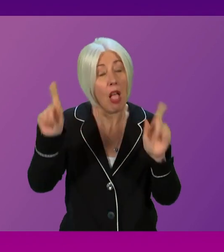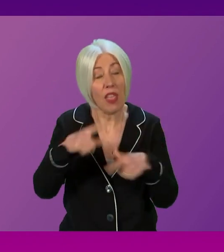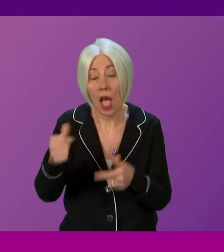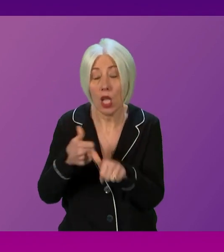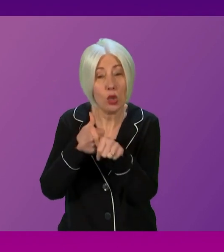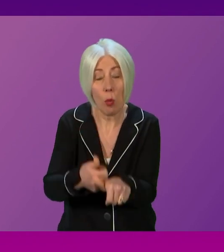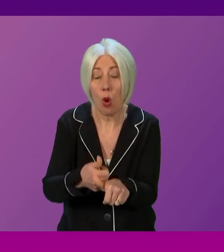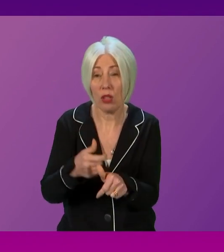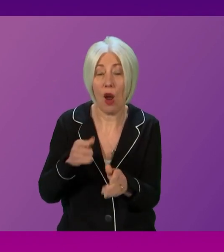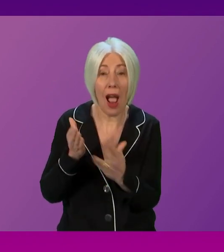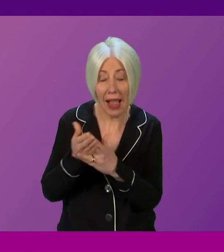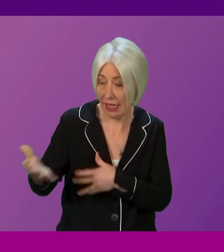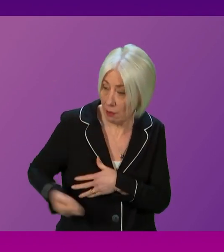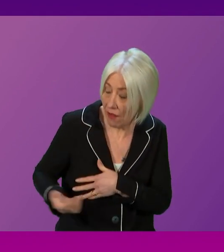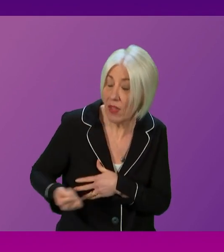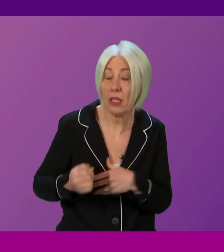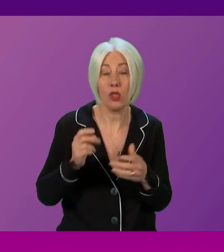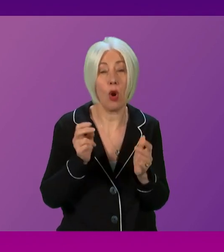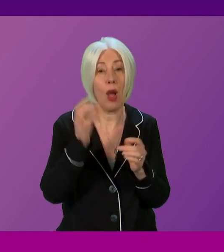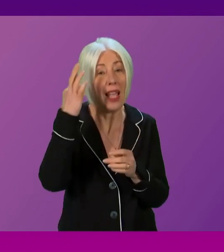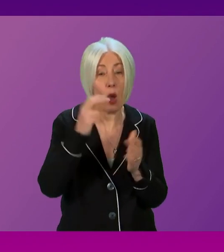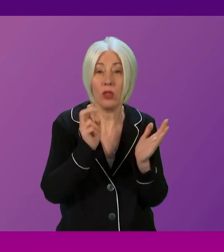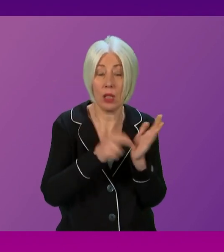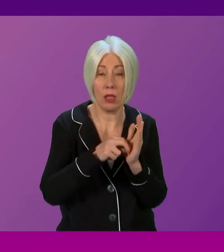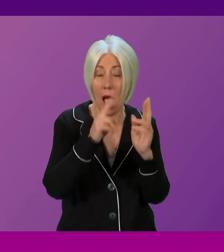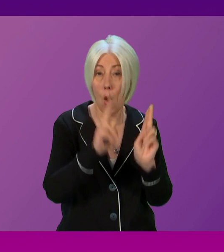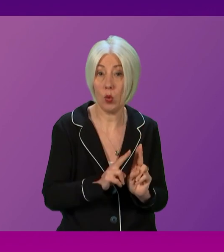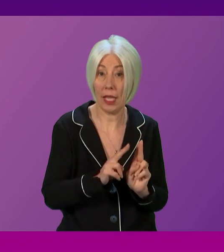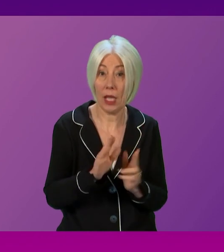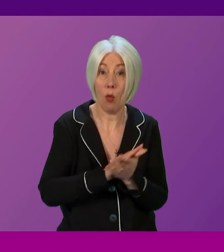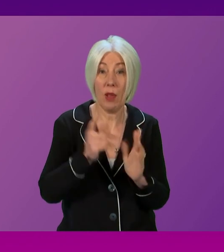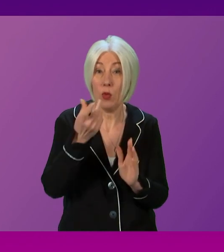to people and remains the biggest barrier to eradicating rough sleeping in Scotland.